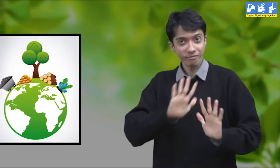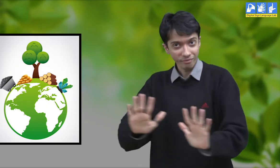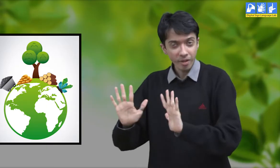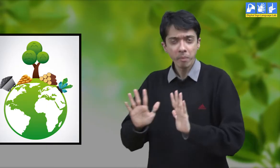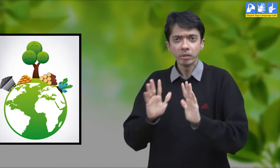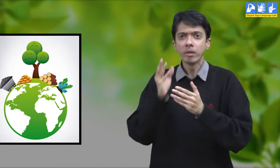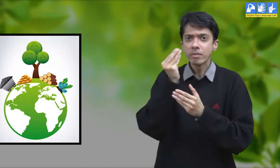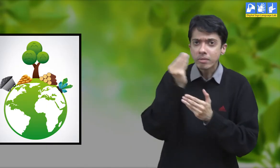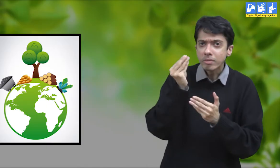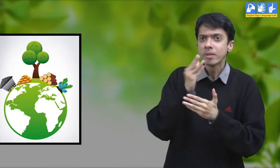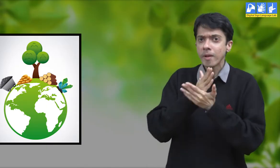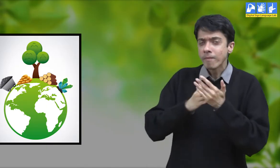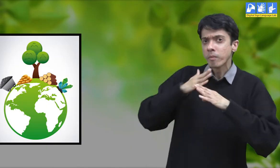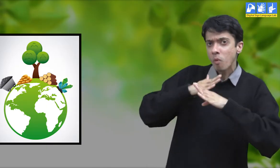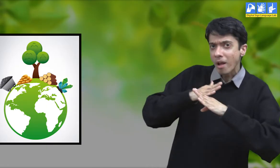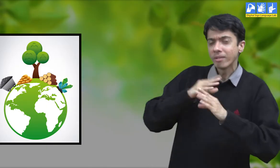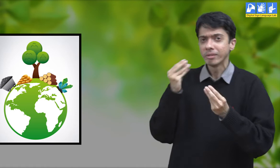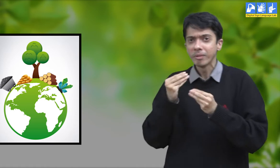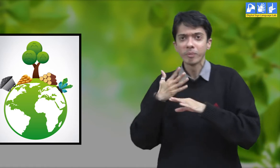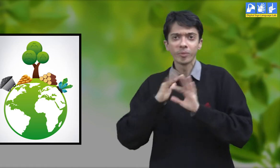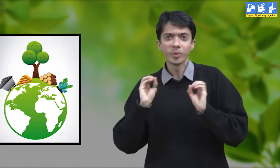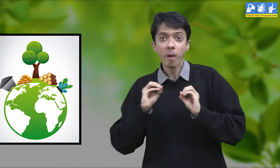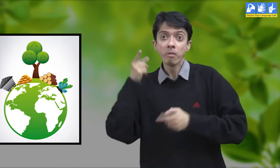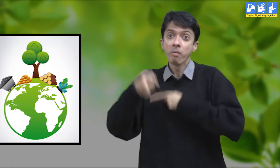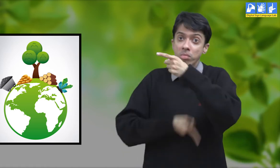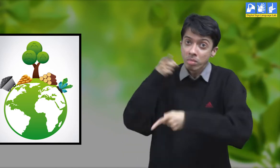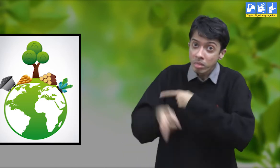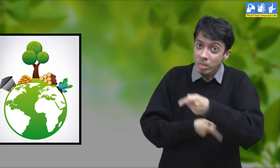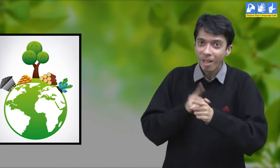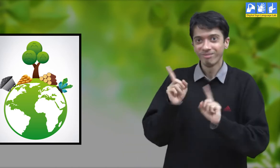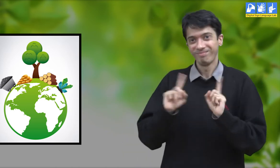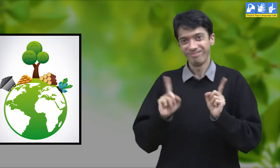Some people are aware and try to conserve our environment and some do not.